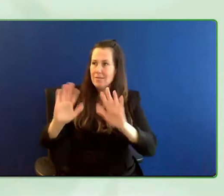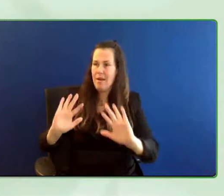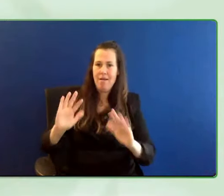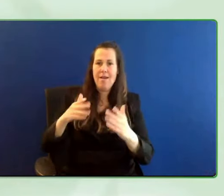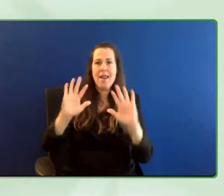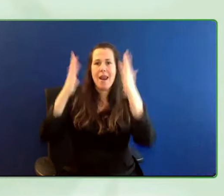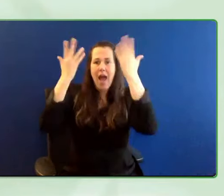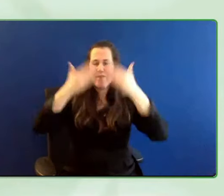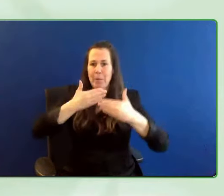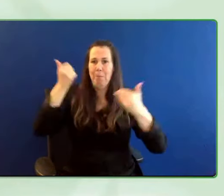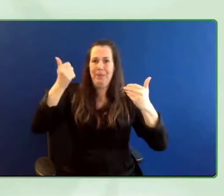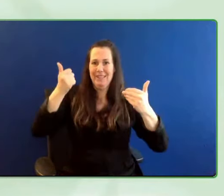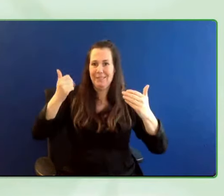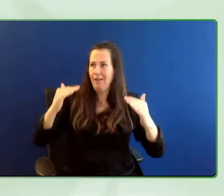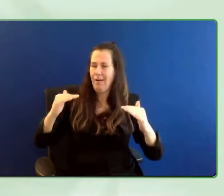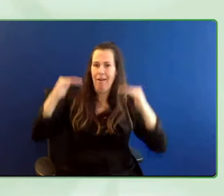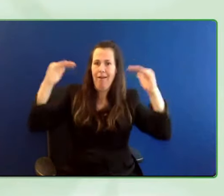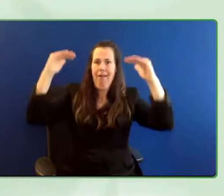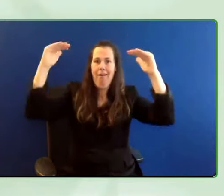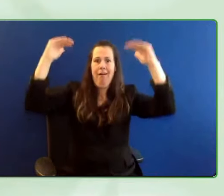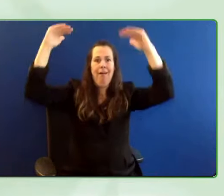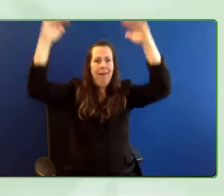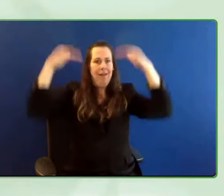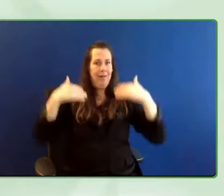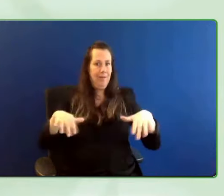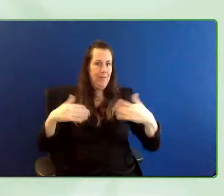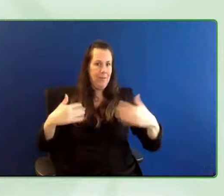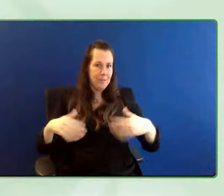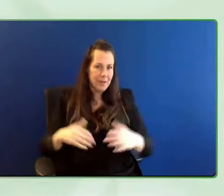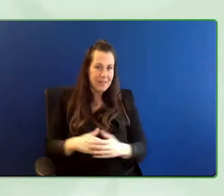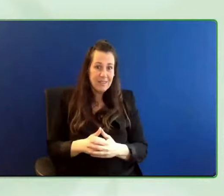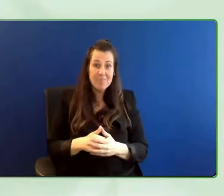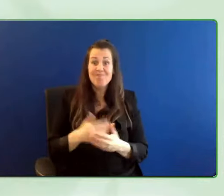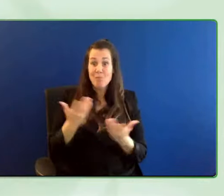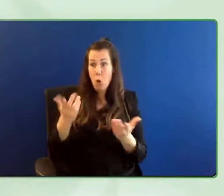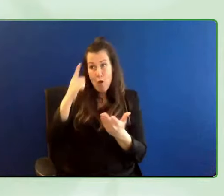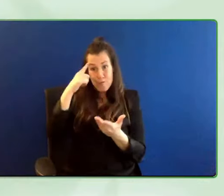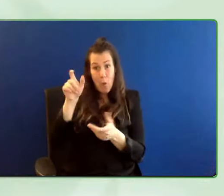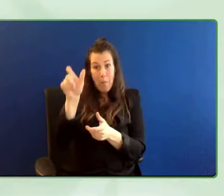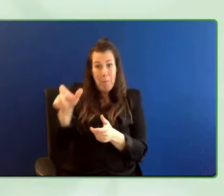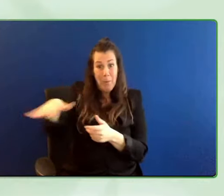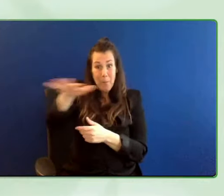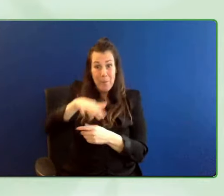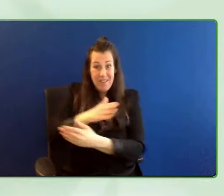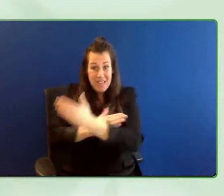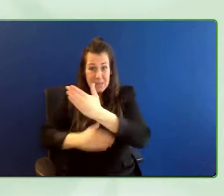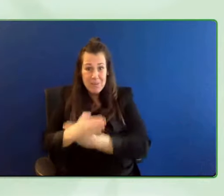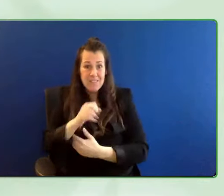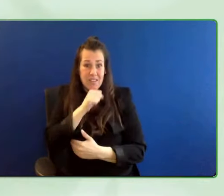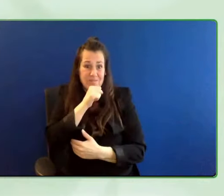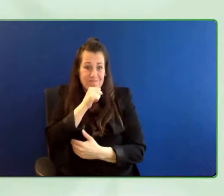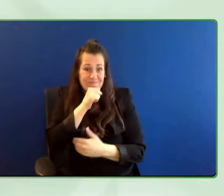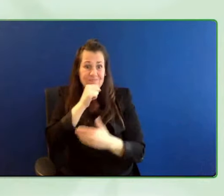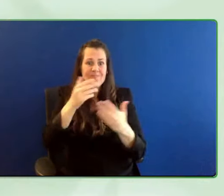My last question is for Terri. As the population globally are ageing at an increasing rate, we run the risk of decreasing